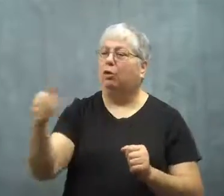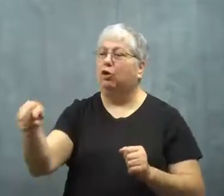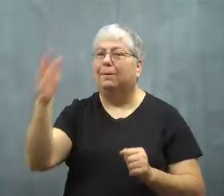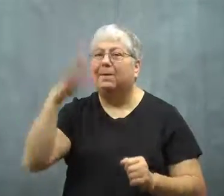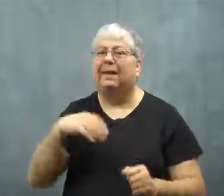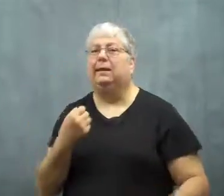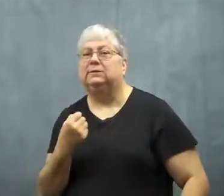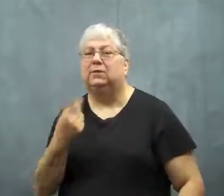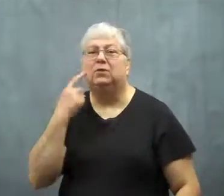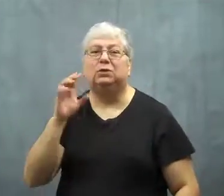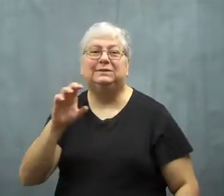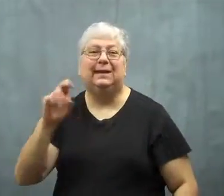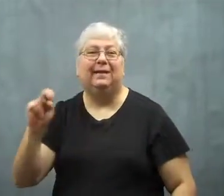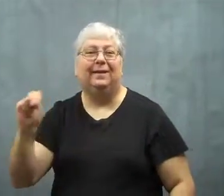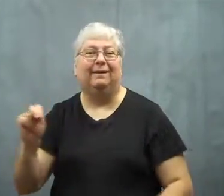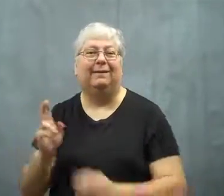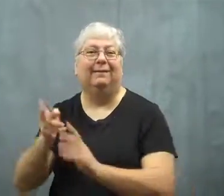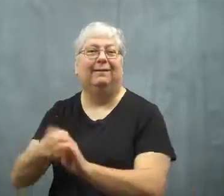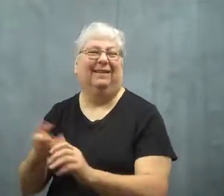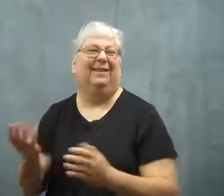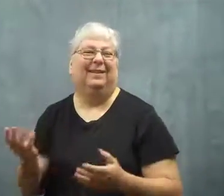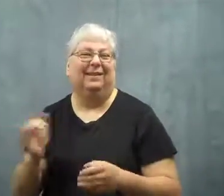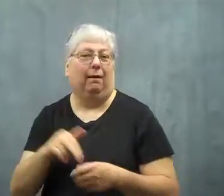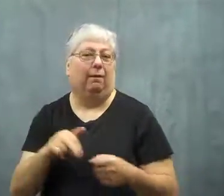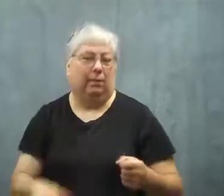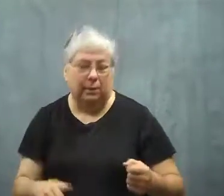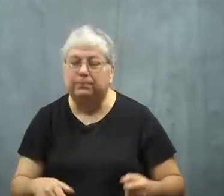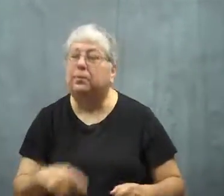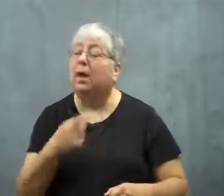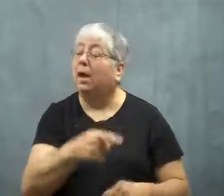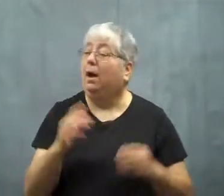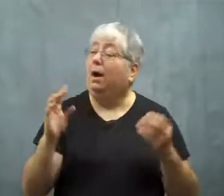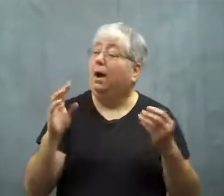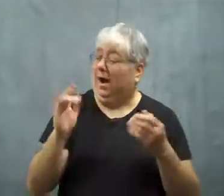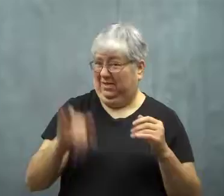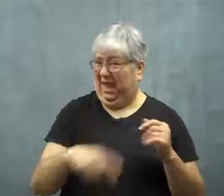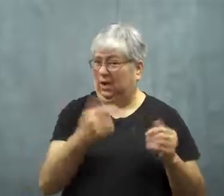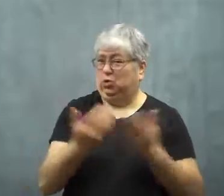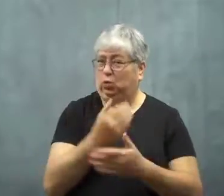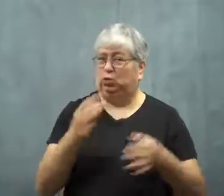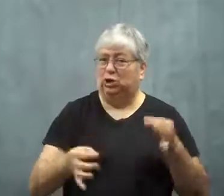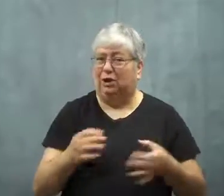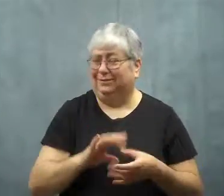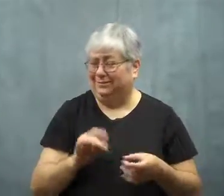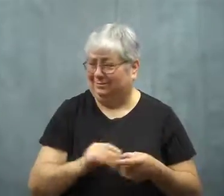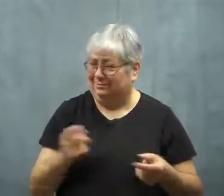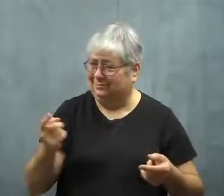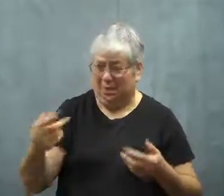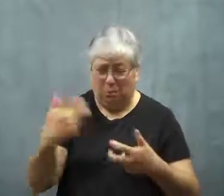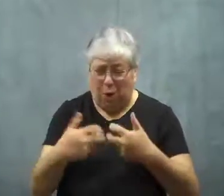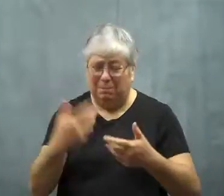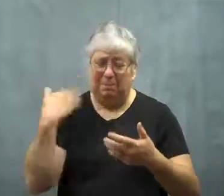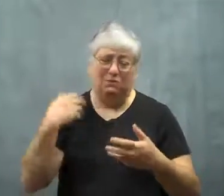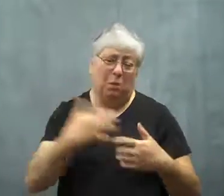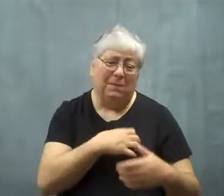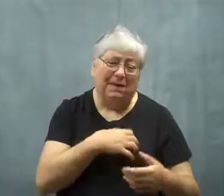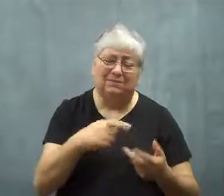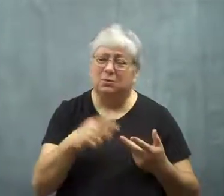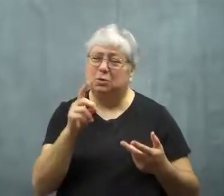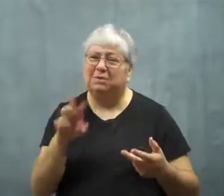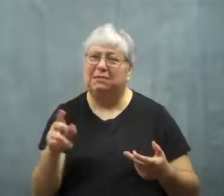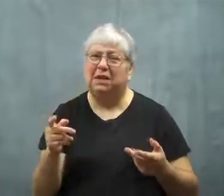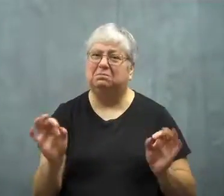a person who was hired as a commentator on the case for CNN.